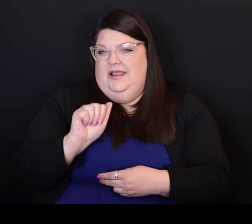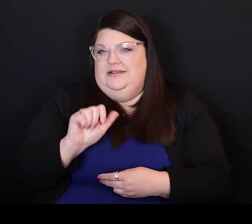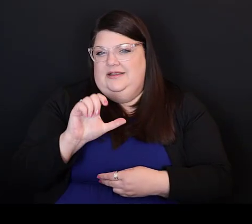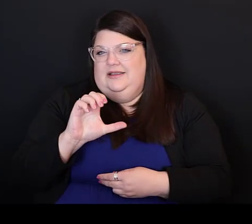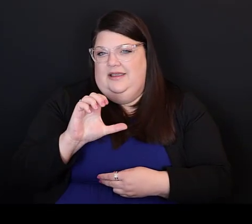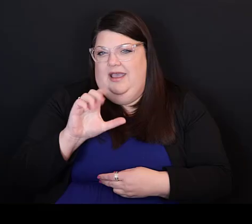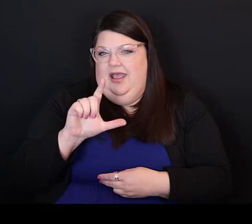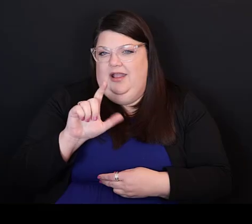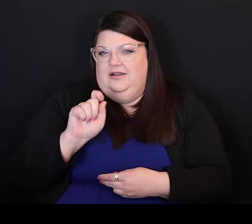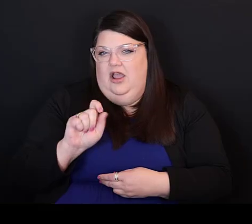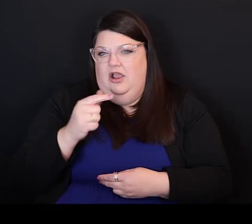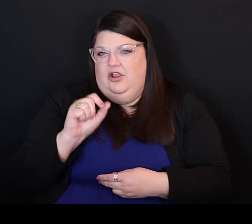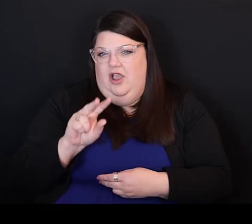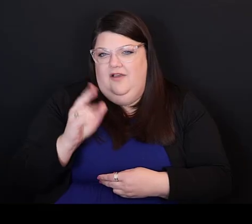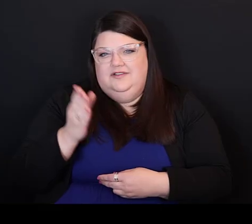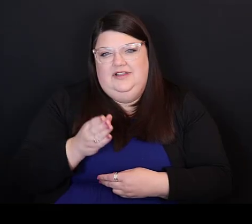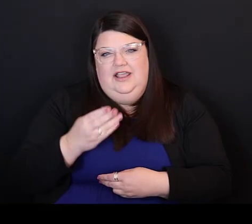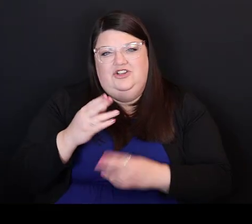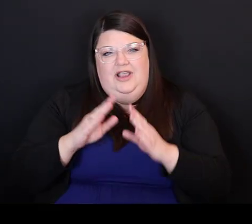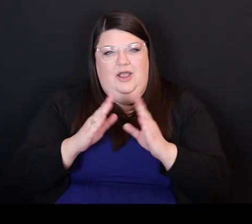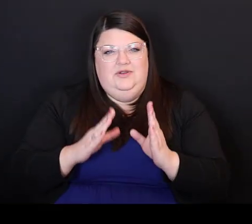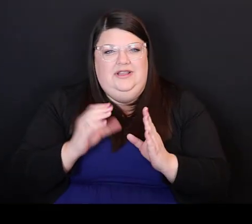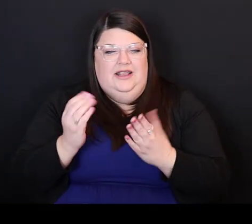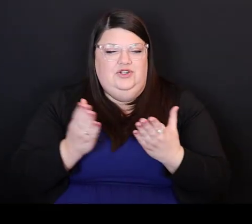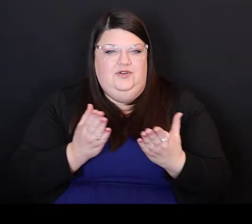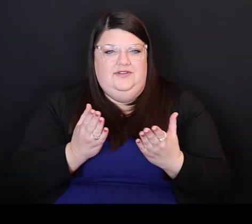Center, or HSRC, at ACL Gov slash Housing and Services.